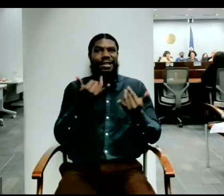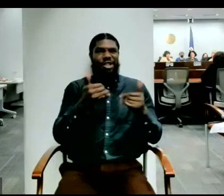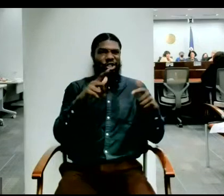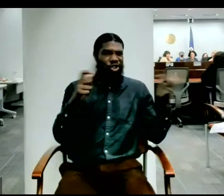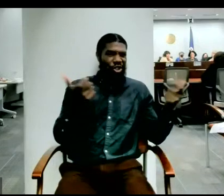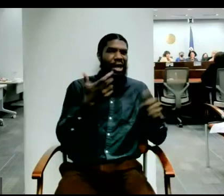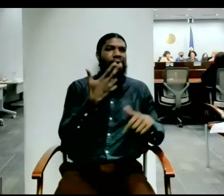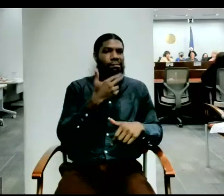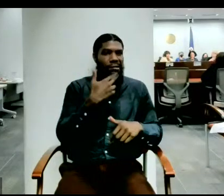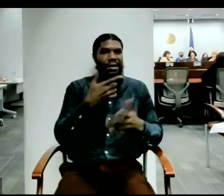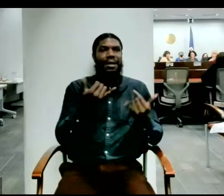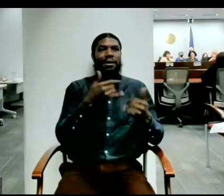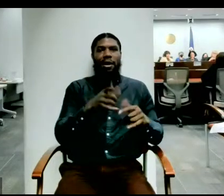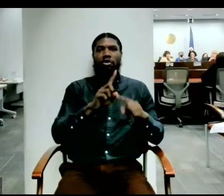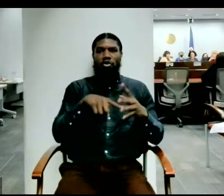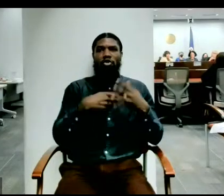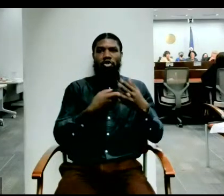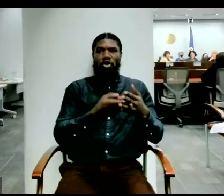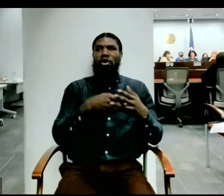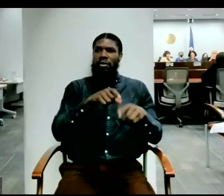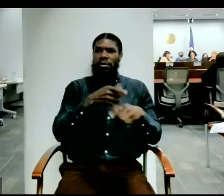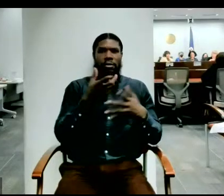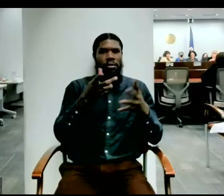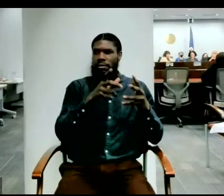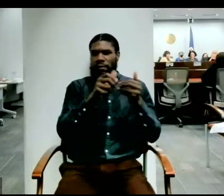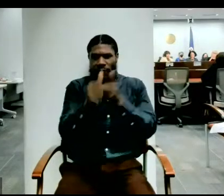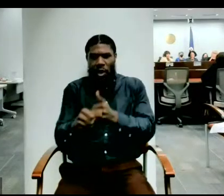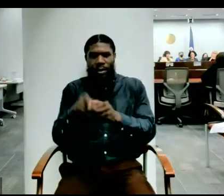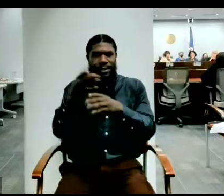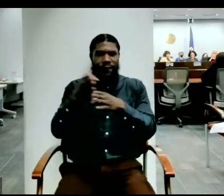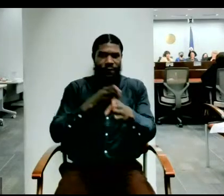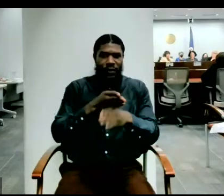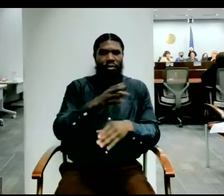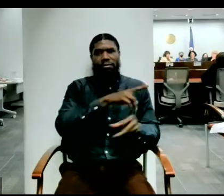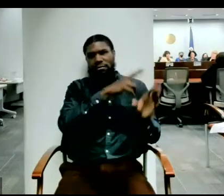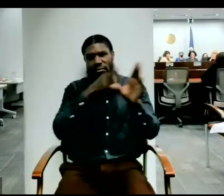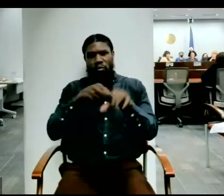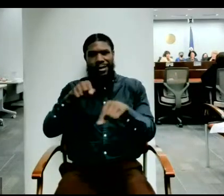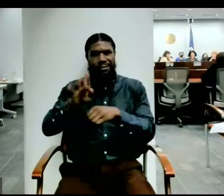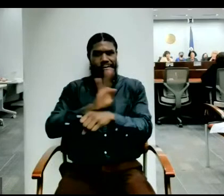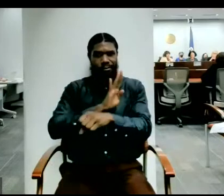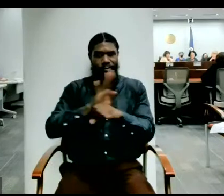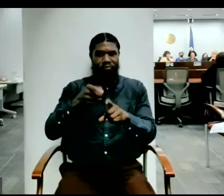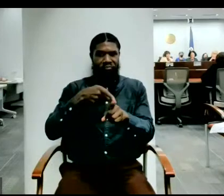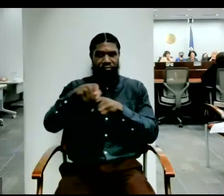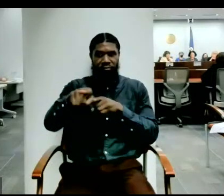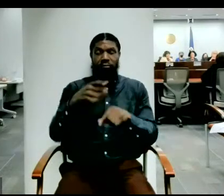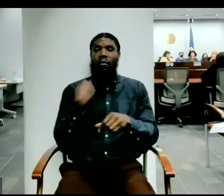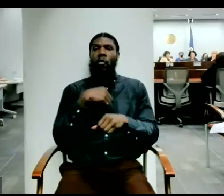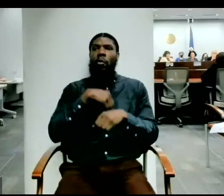getting into this field so as we think about in the context of the strategic enforcement plan,